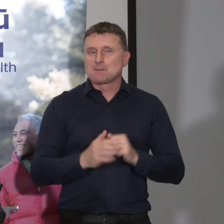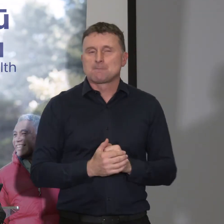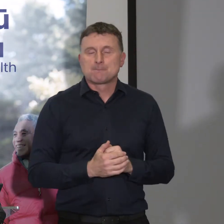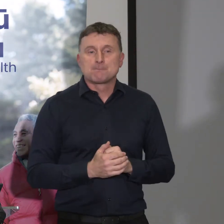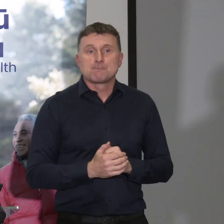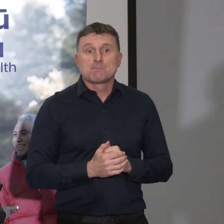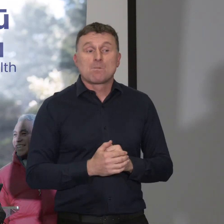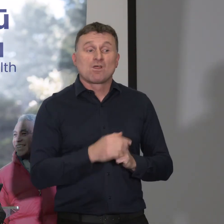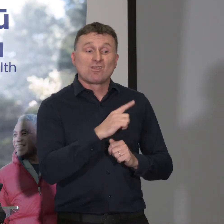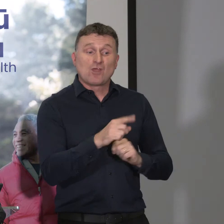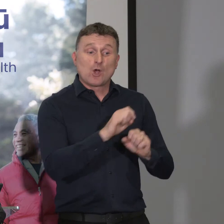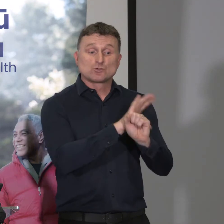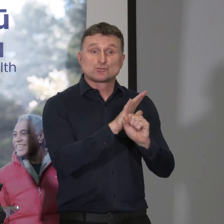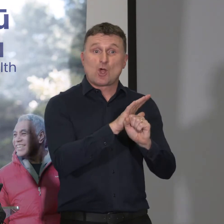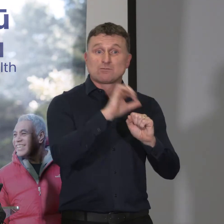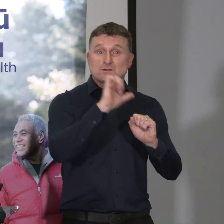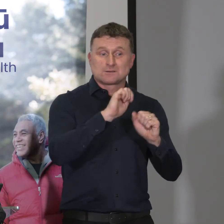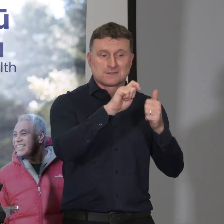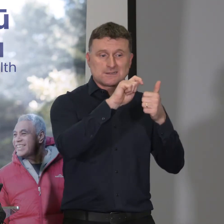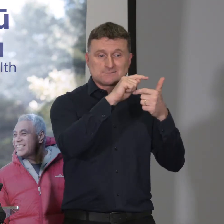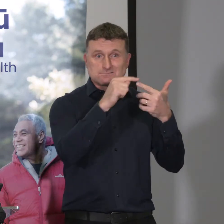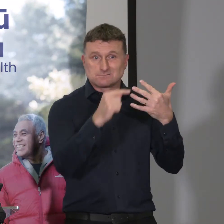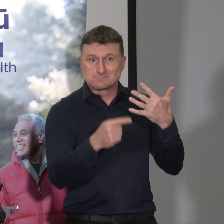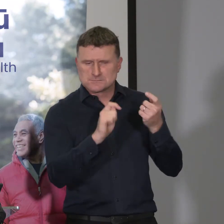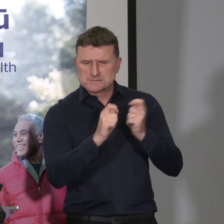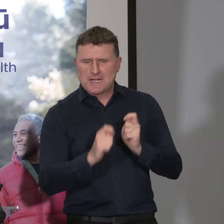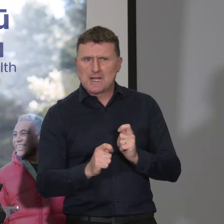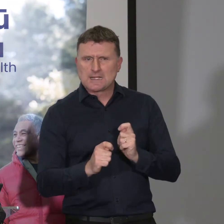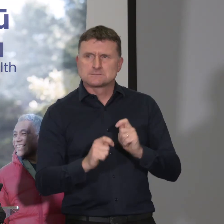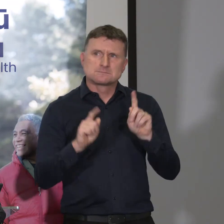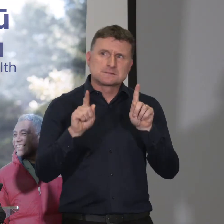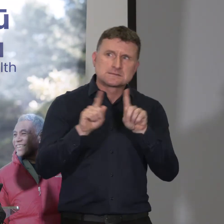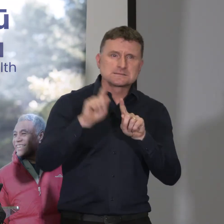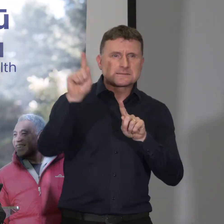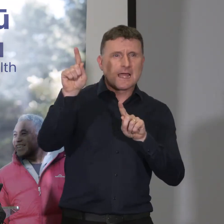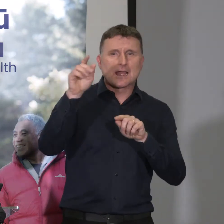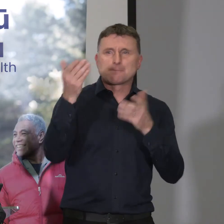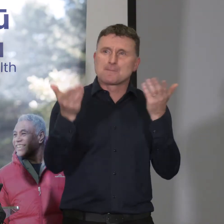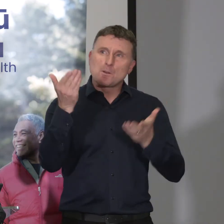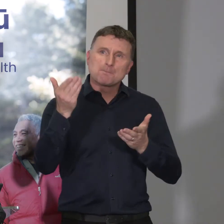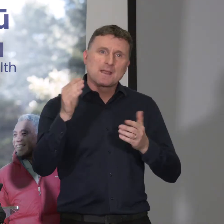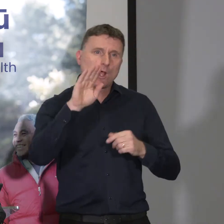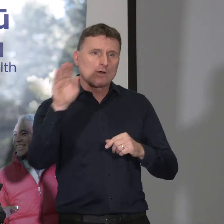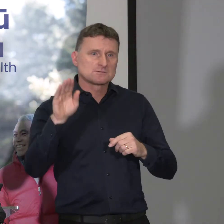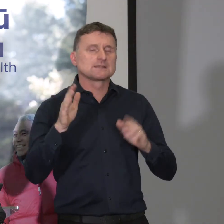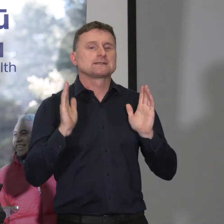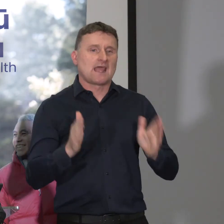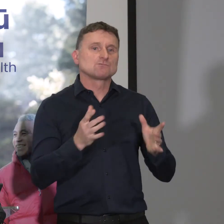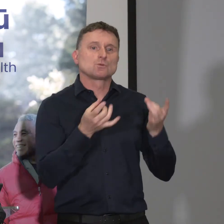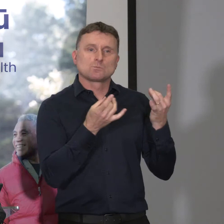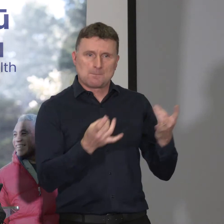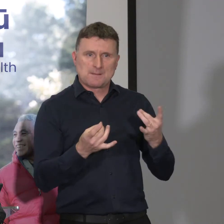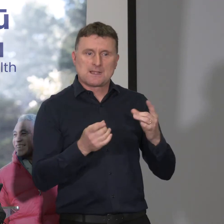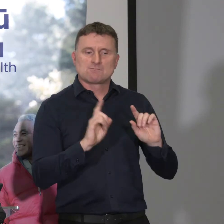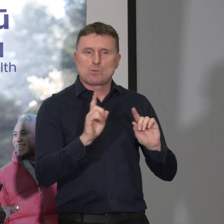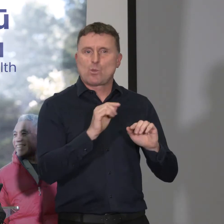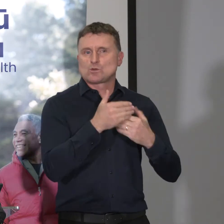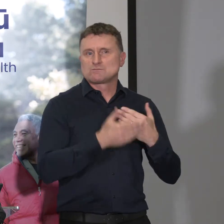which suggest that the new variants have a great advantage of about 10% which is consistent that has been seen overseas. It is yet to be